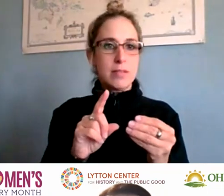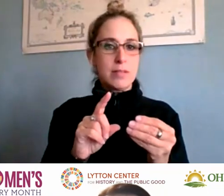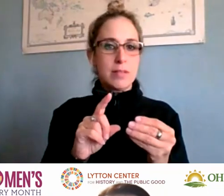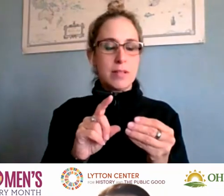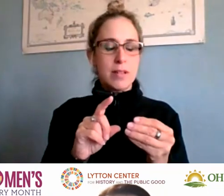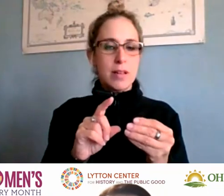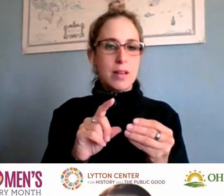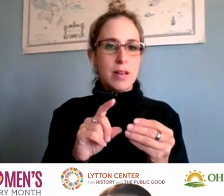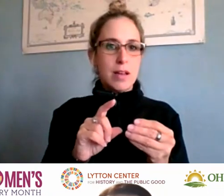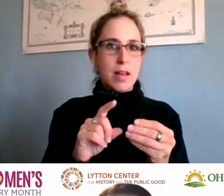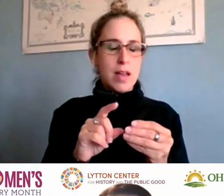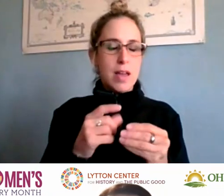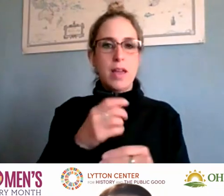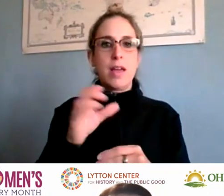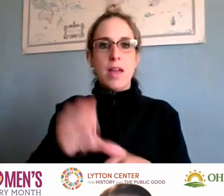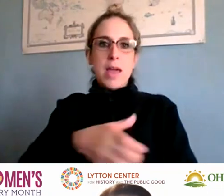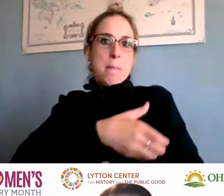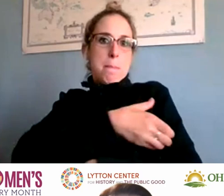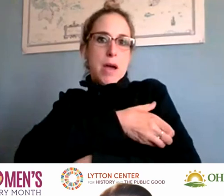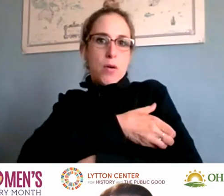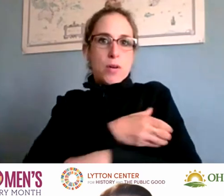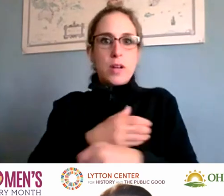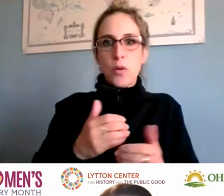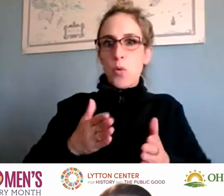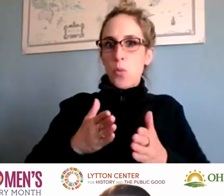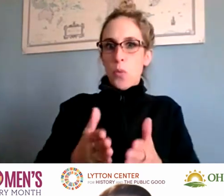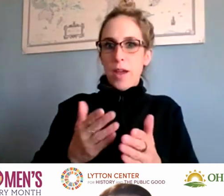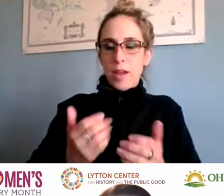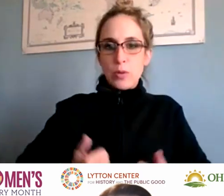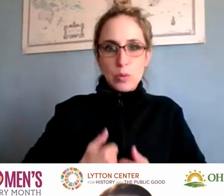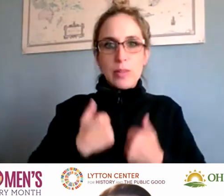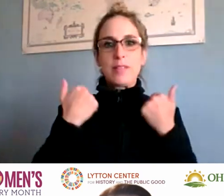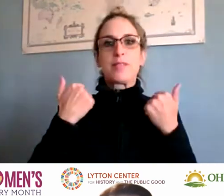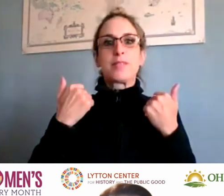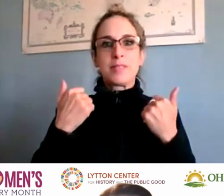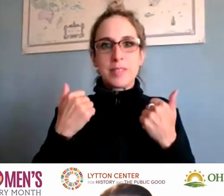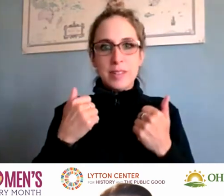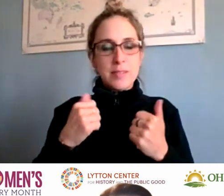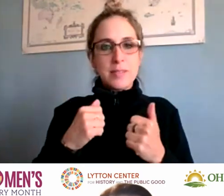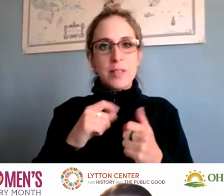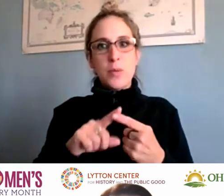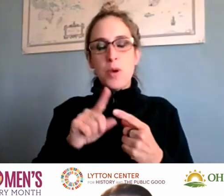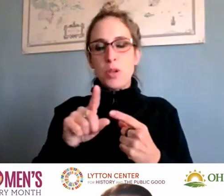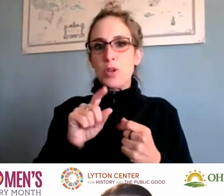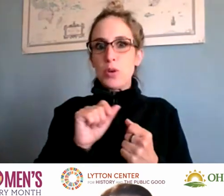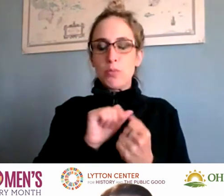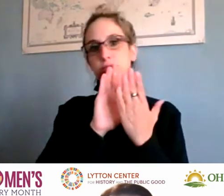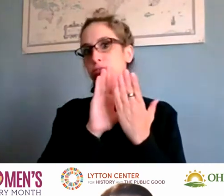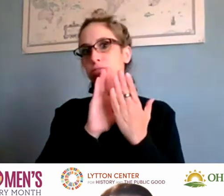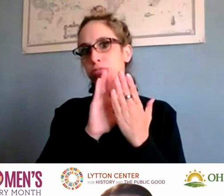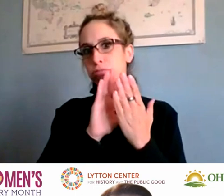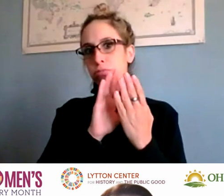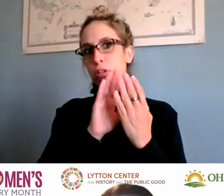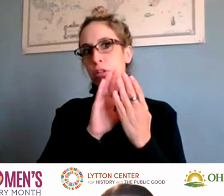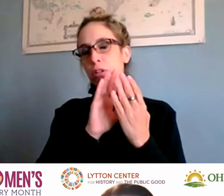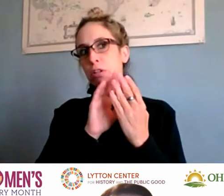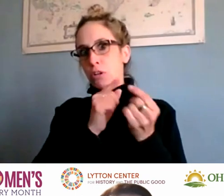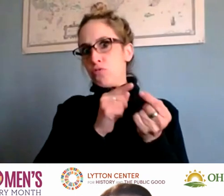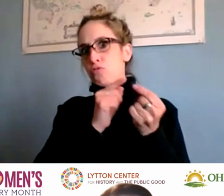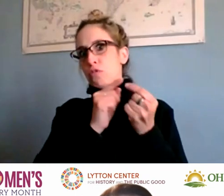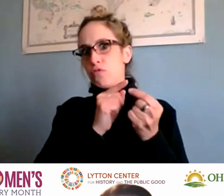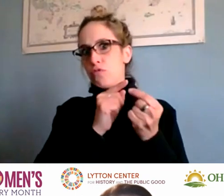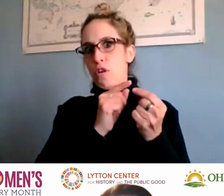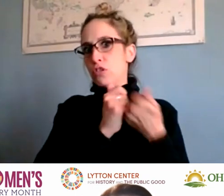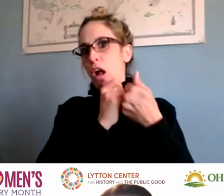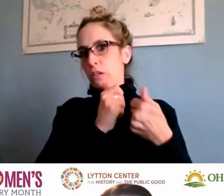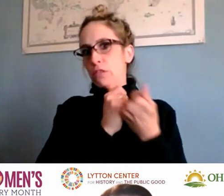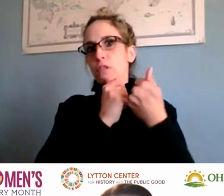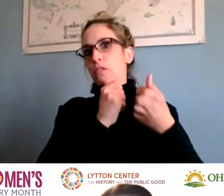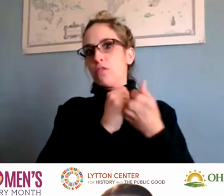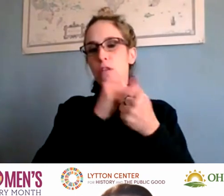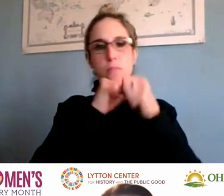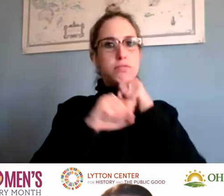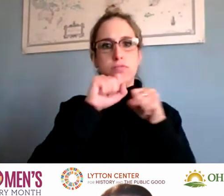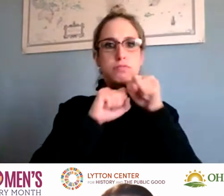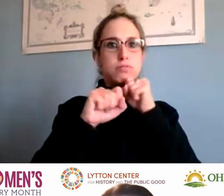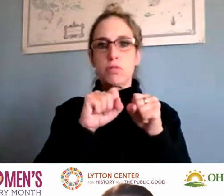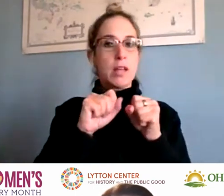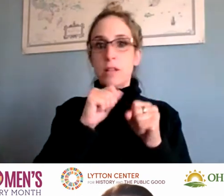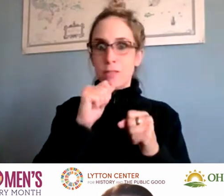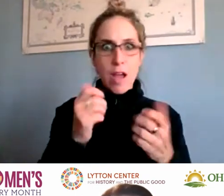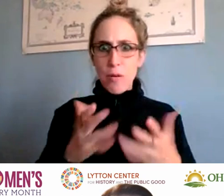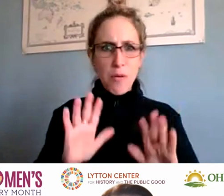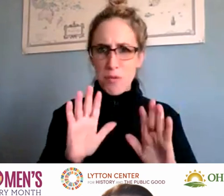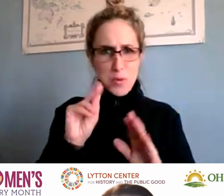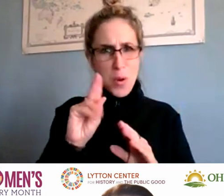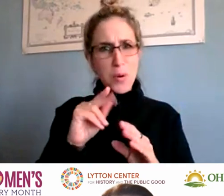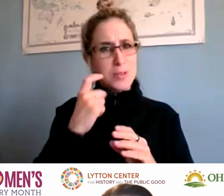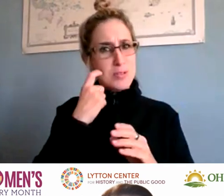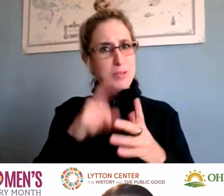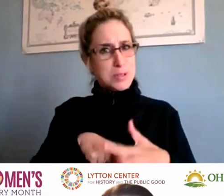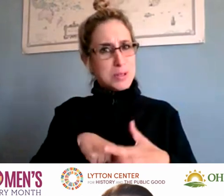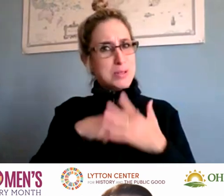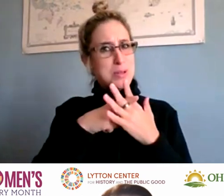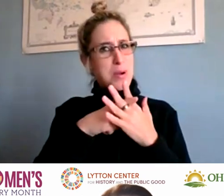Aurora Chang: You know it's such an empowering way to live right that when you when you face adversity you're not like it's over you're like it's beginning this is beginning, you know, this is, this is my call to the fire so.